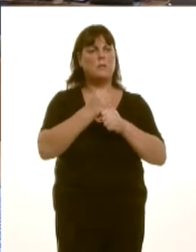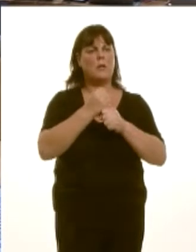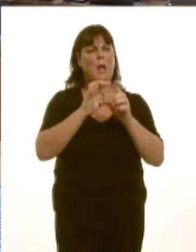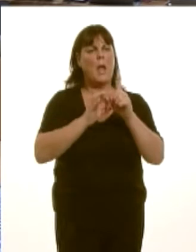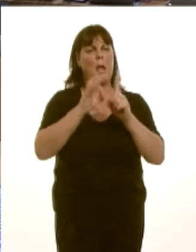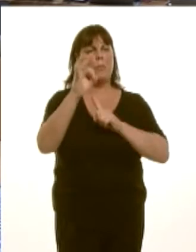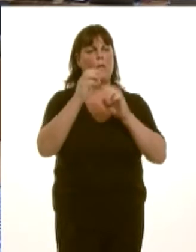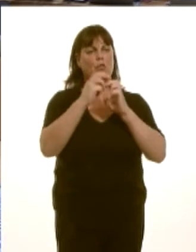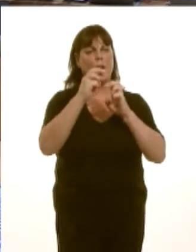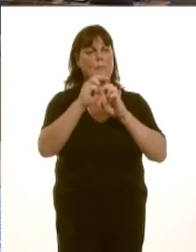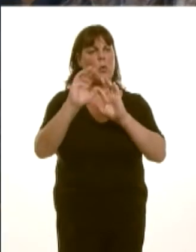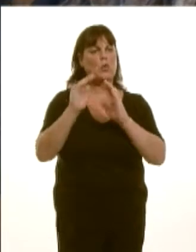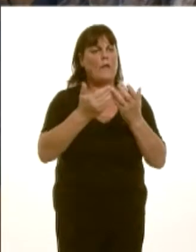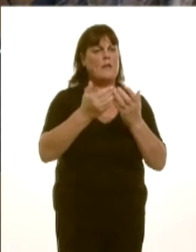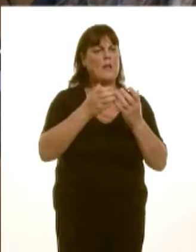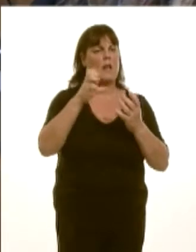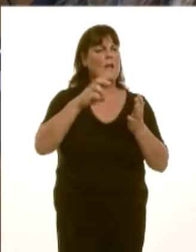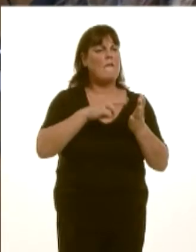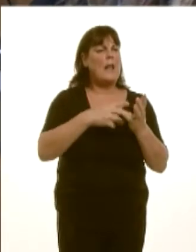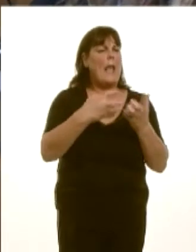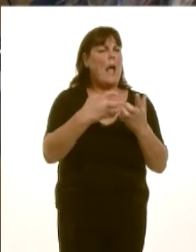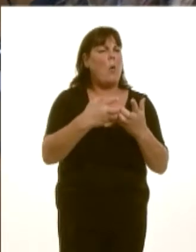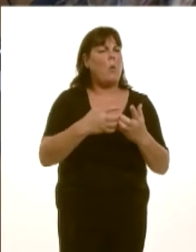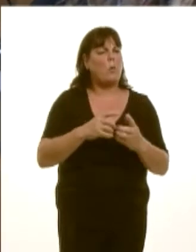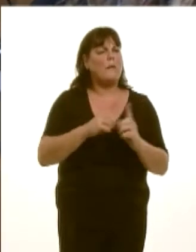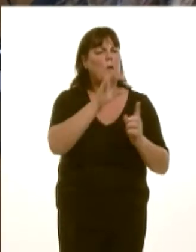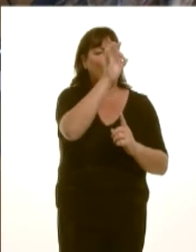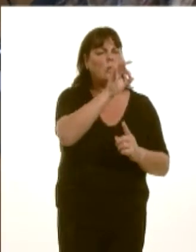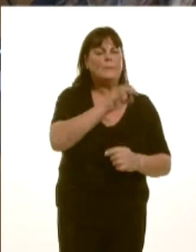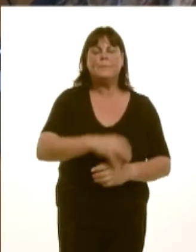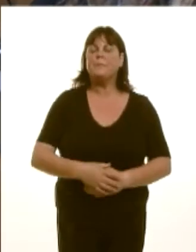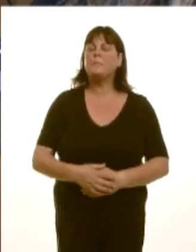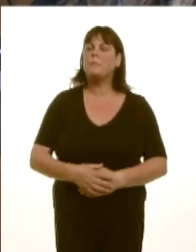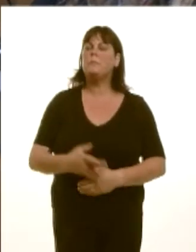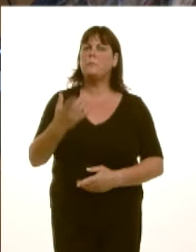Cynon Valley? OAQ(4)1836(FM) Carwyn Jones: We are committed to improving public transport accessibility in all of the Valleys.